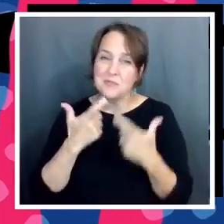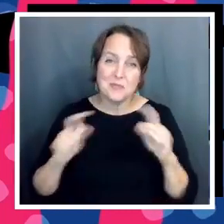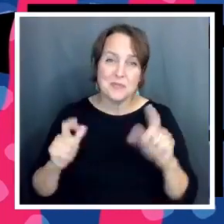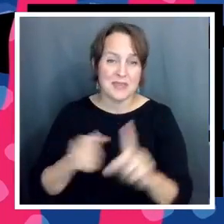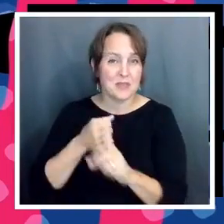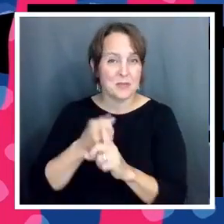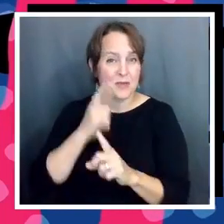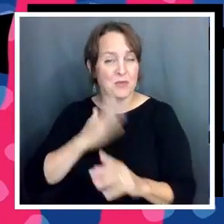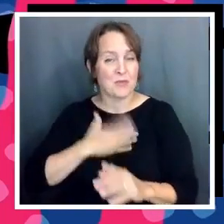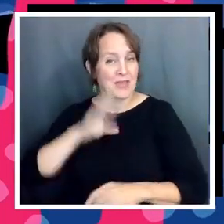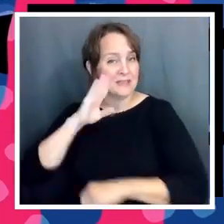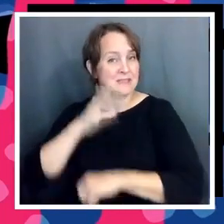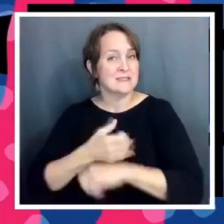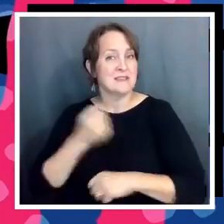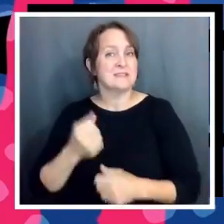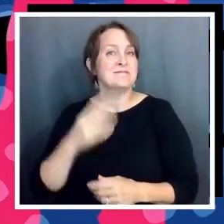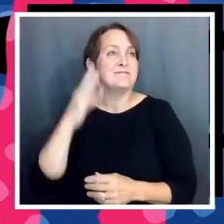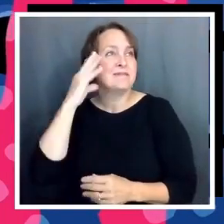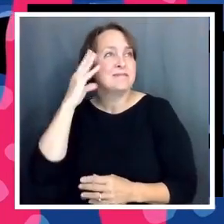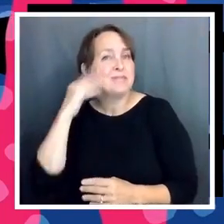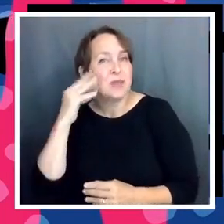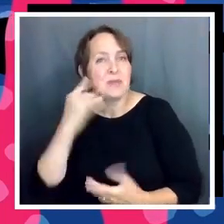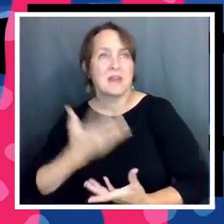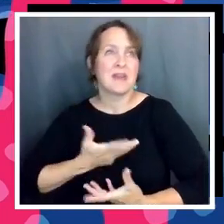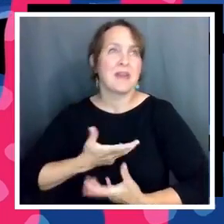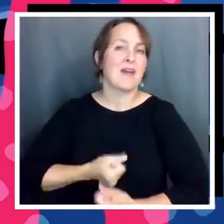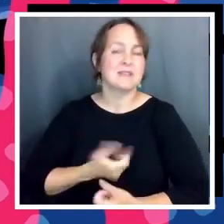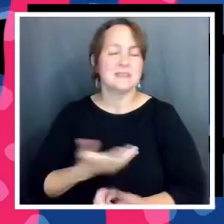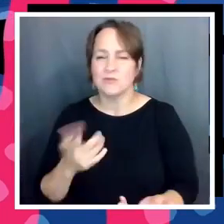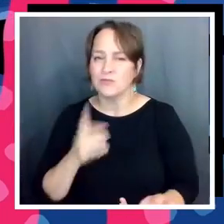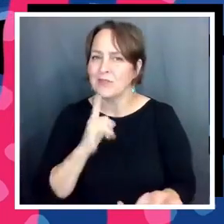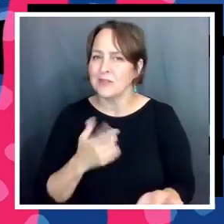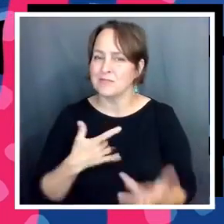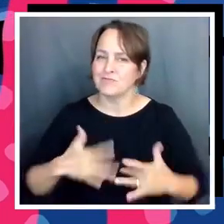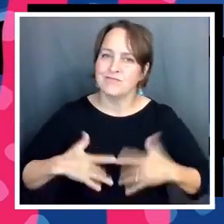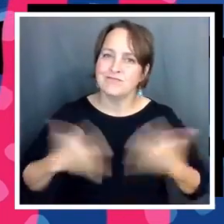TO ALLOW HIM TO ALSO ATTEND VIRTUAL SCHOOL FOR ANOTHER YEAR